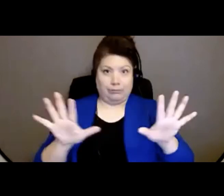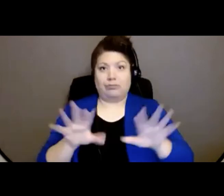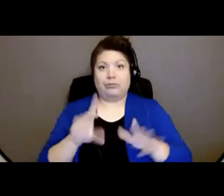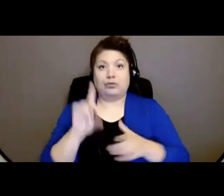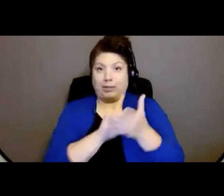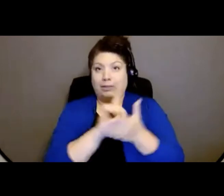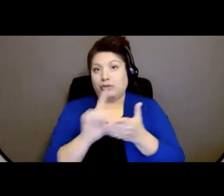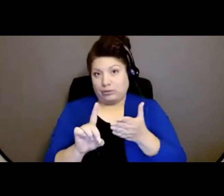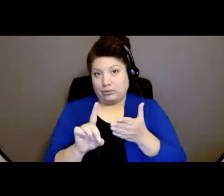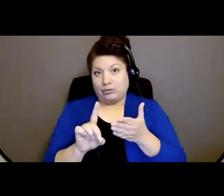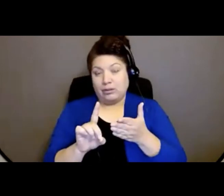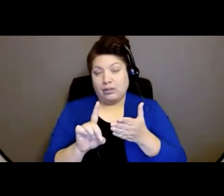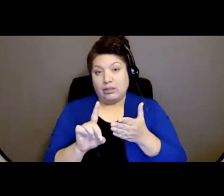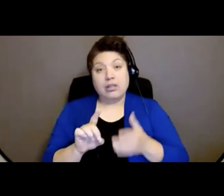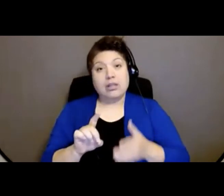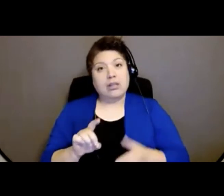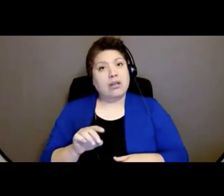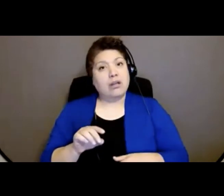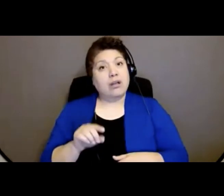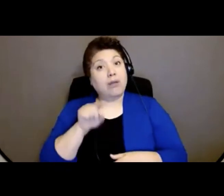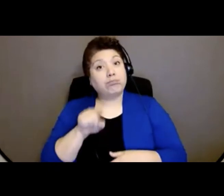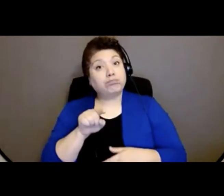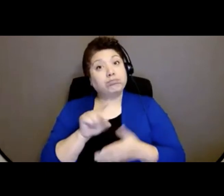WE DON'T SEE THAT KIND OF DISCRIMINATION VERY MUCH ANYMORE.